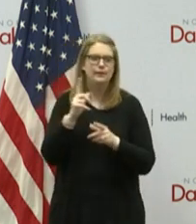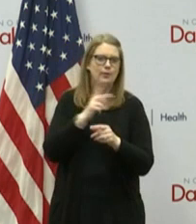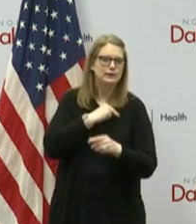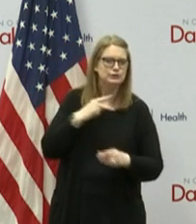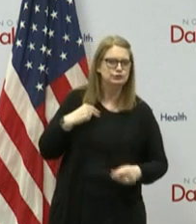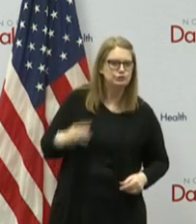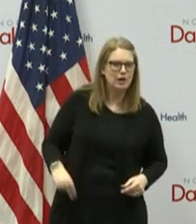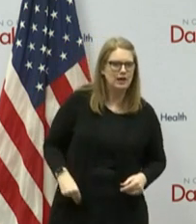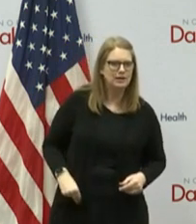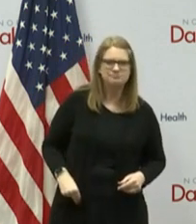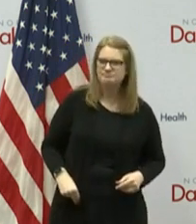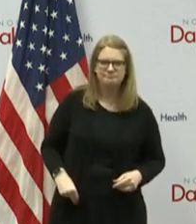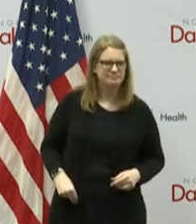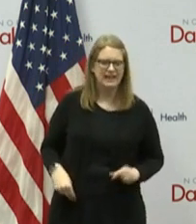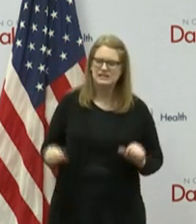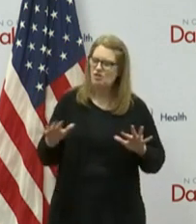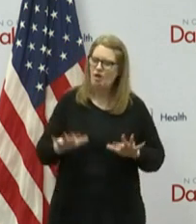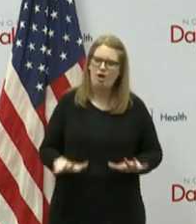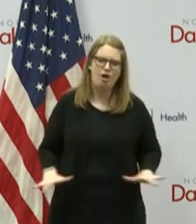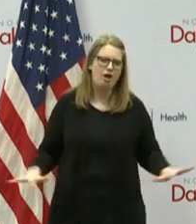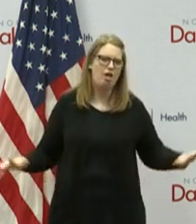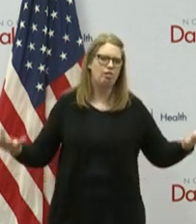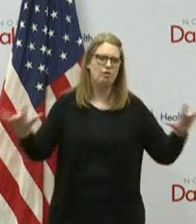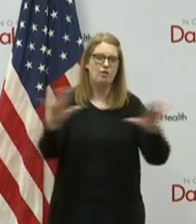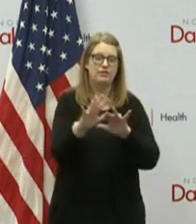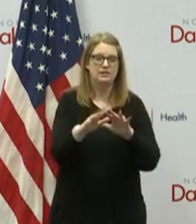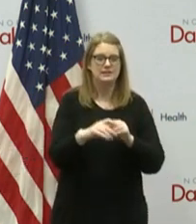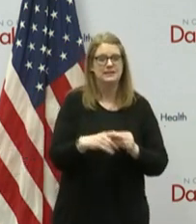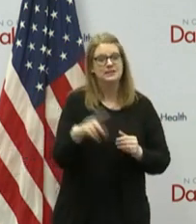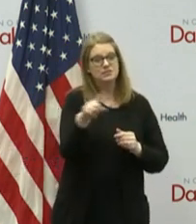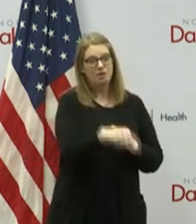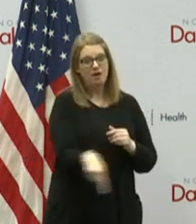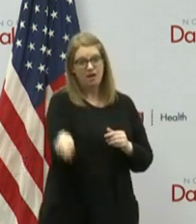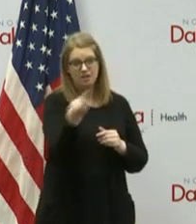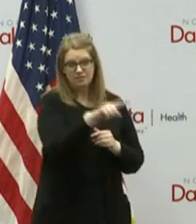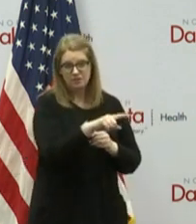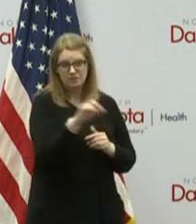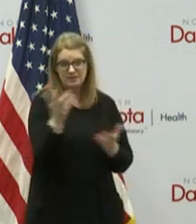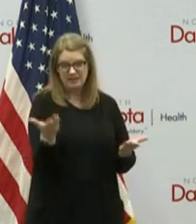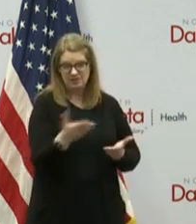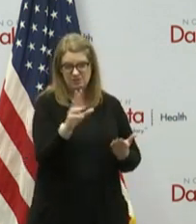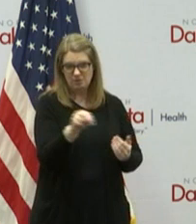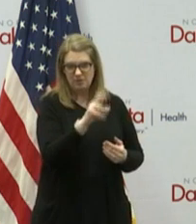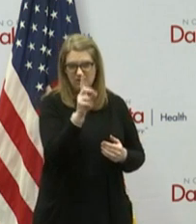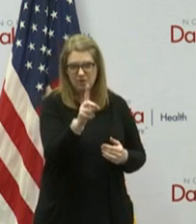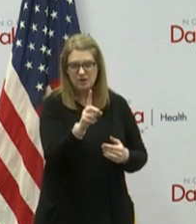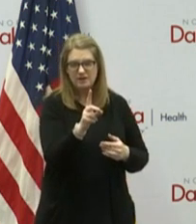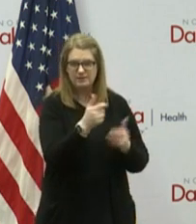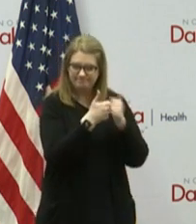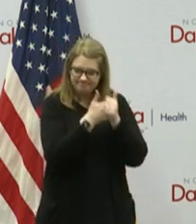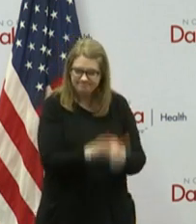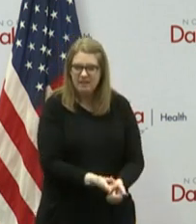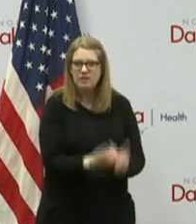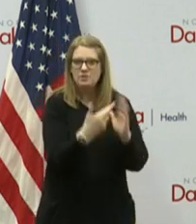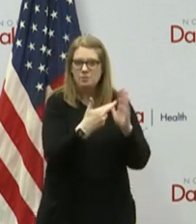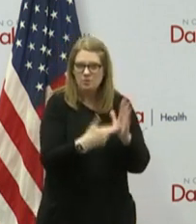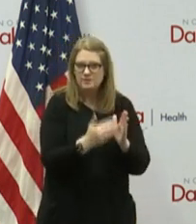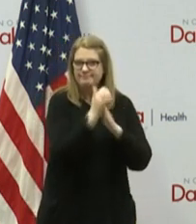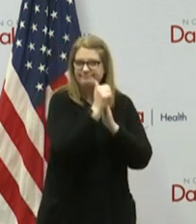IT'S NOT JUST HAPPENING IN NEW YORK, OR ITALY OR CHINA, IT CAN HAPPEN RIGHT NEXT DOOR IN AGAIN